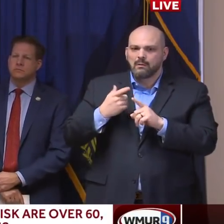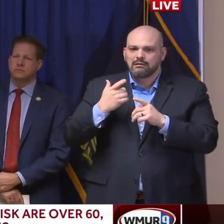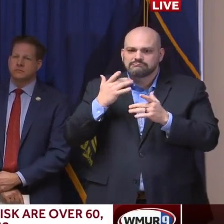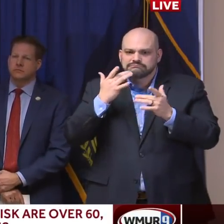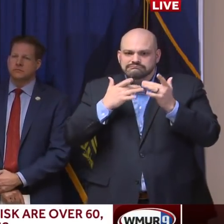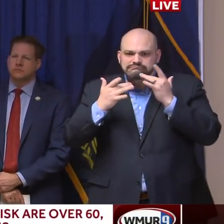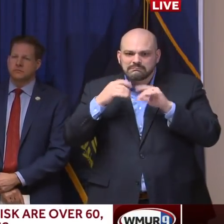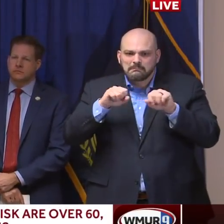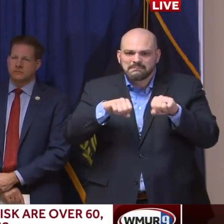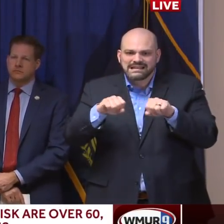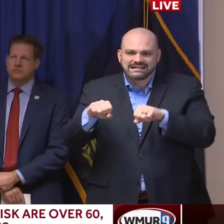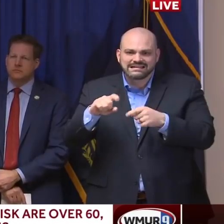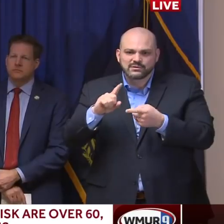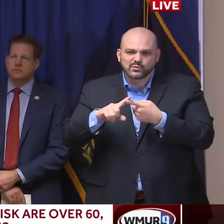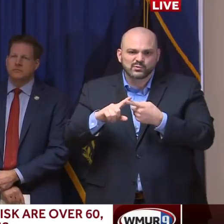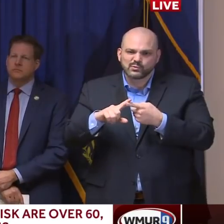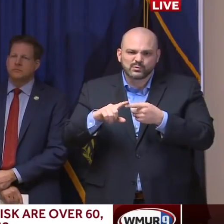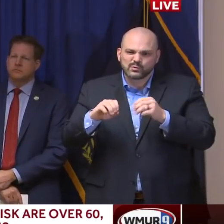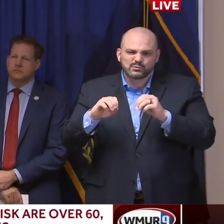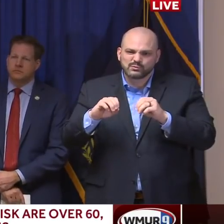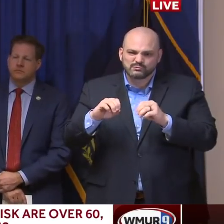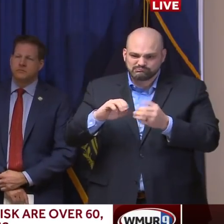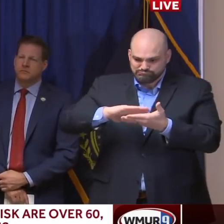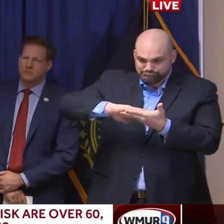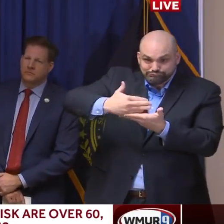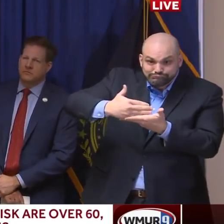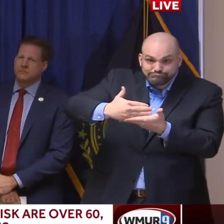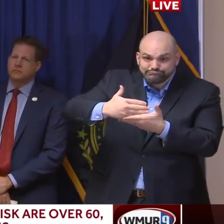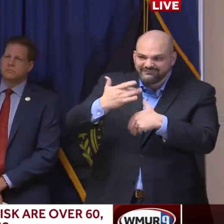CONCERNED ABOUT THE LACK OF INFRASTRUCTURE.